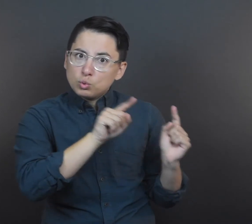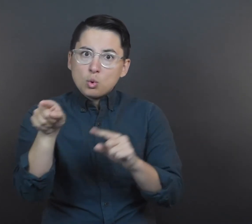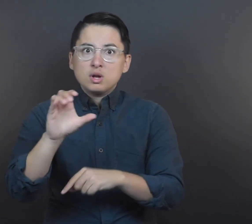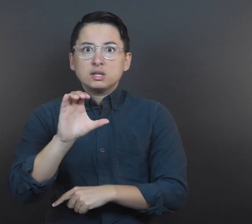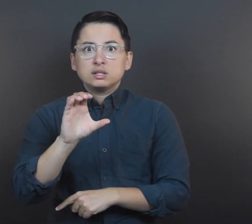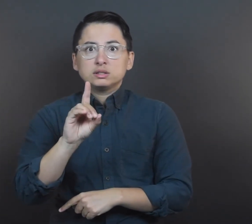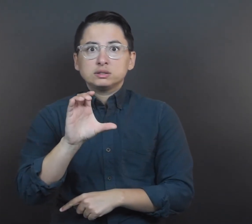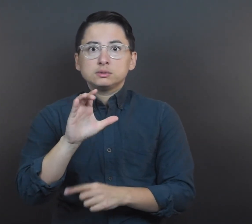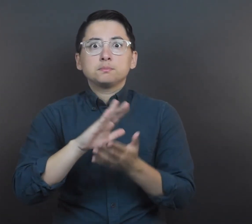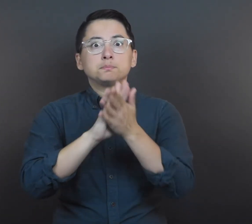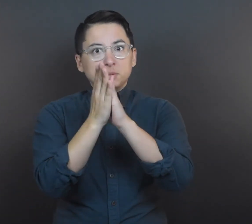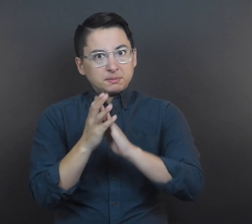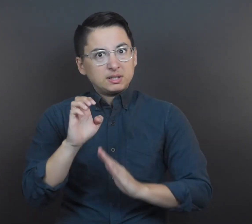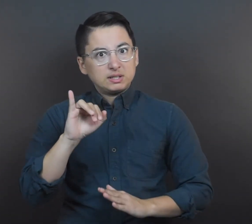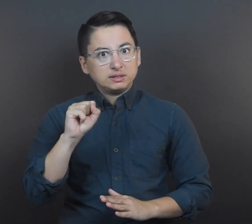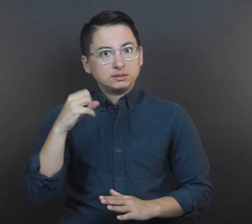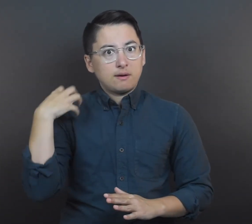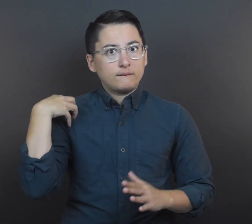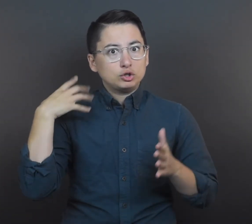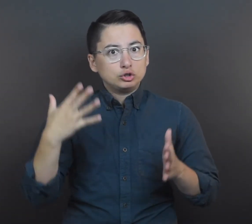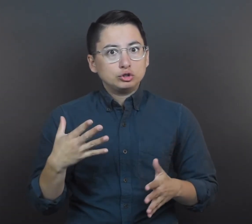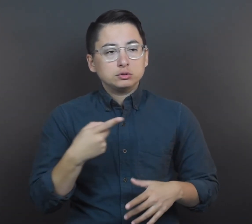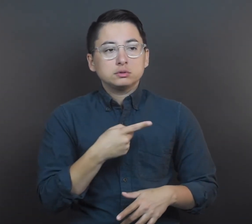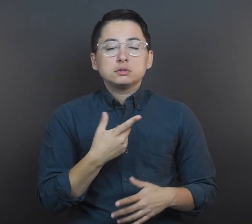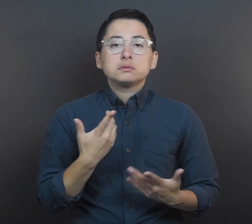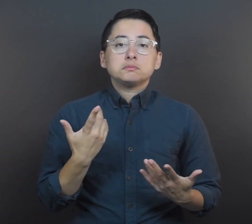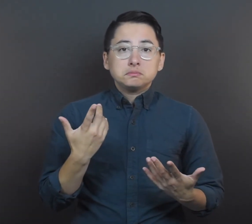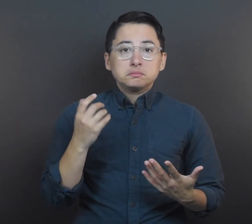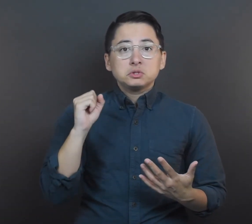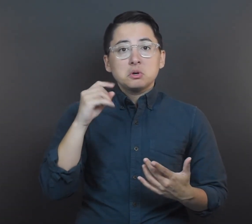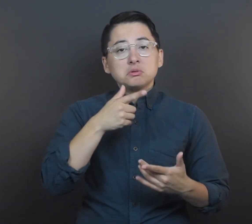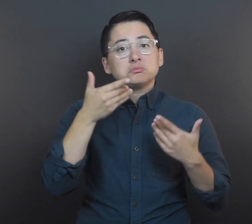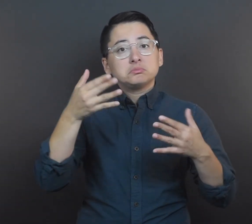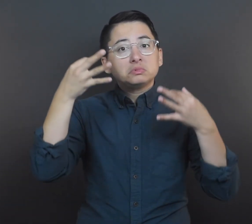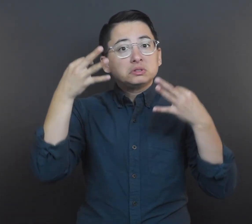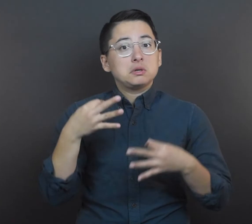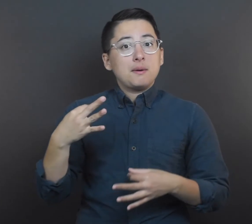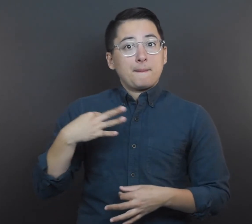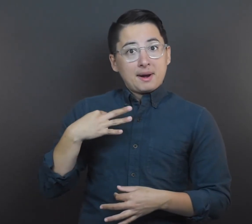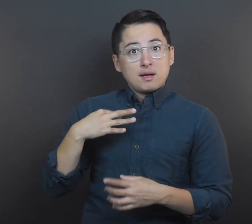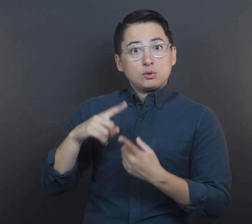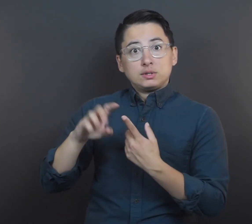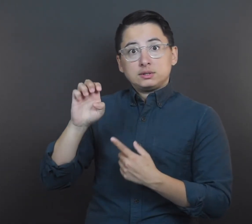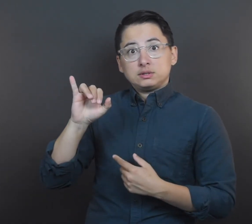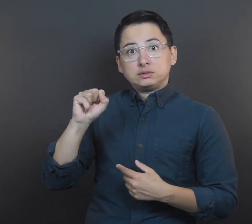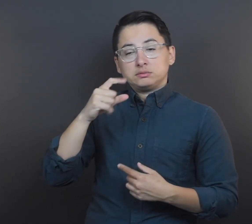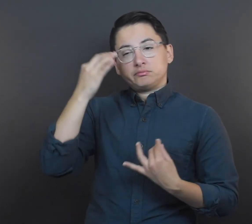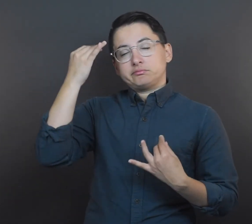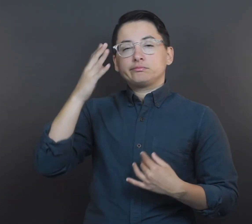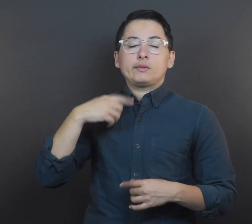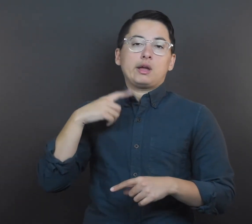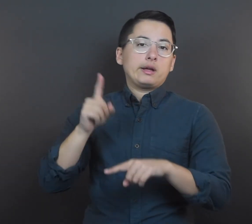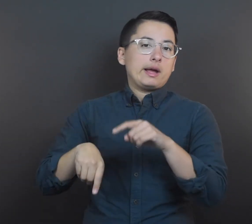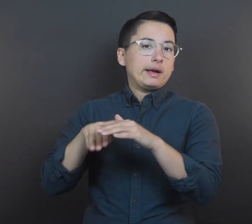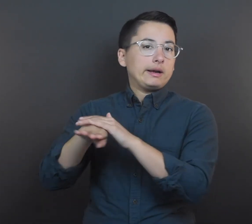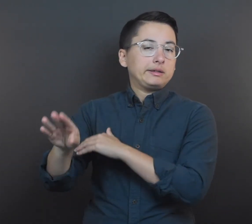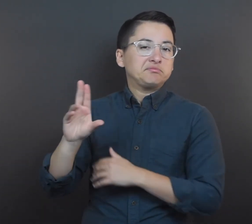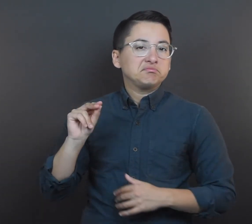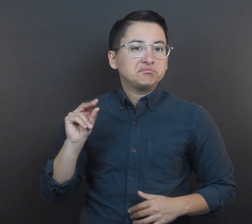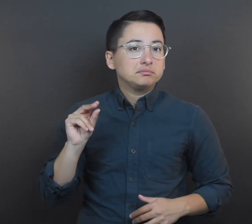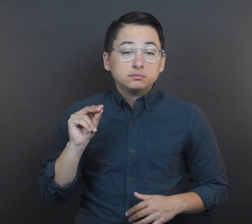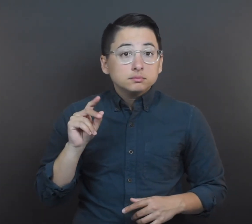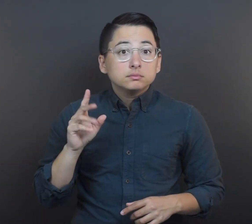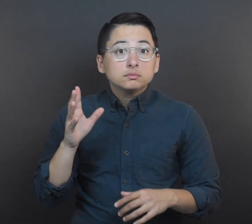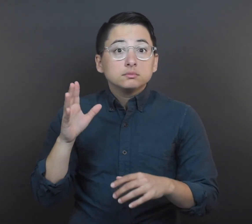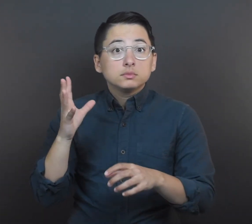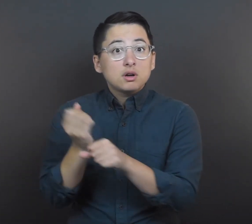become an EIS officer.’ So I applied to EIS, thinking I would never get in, and I got in.”